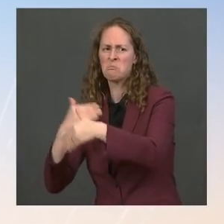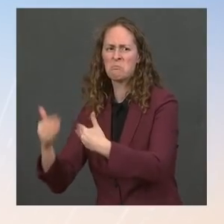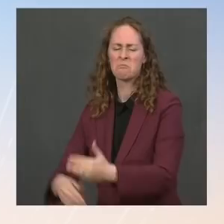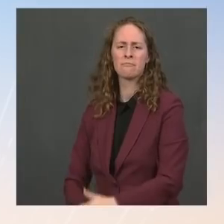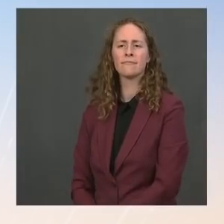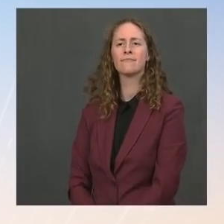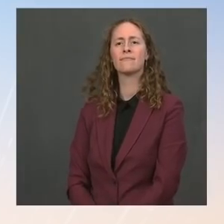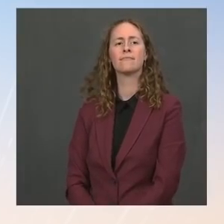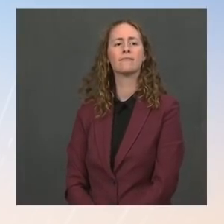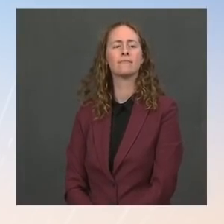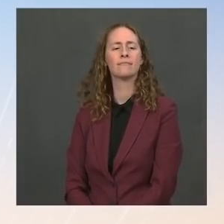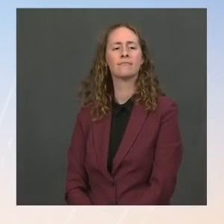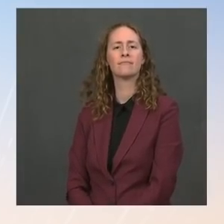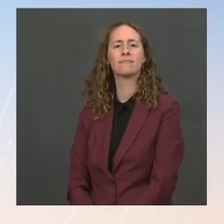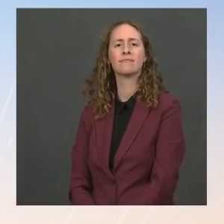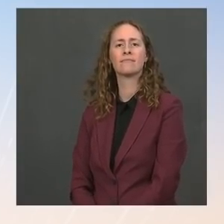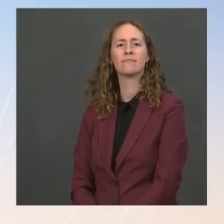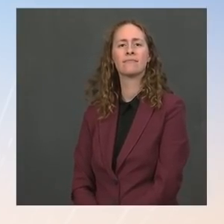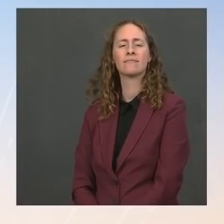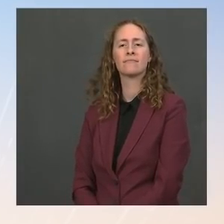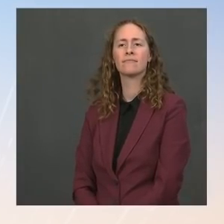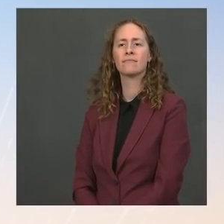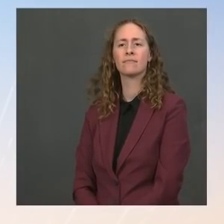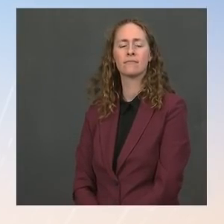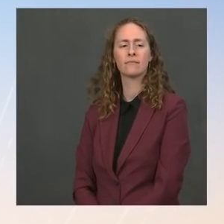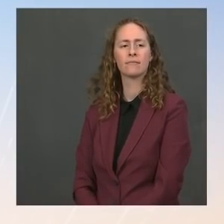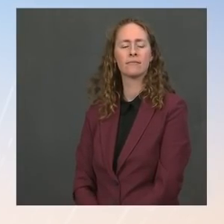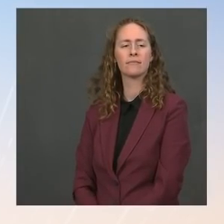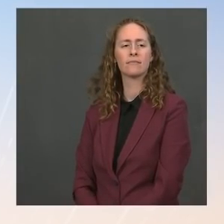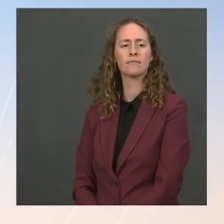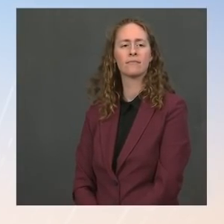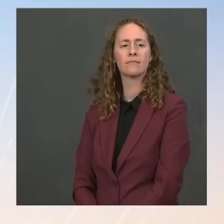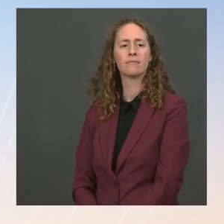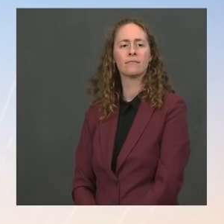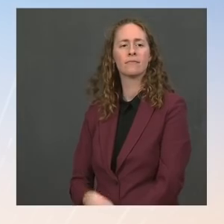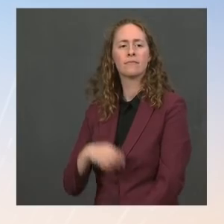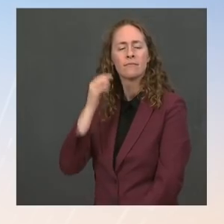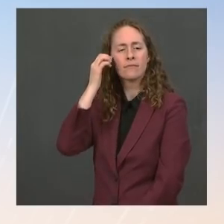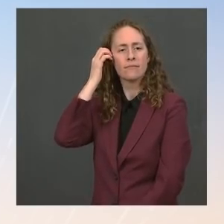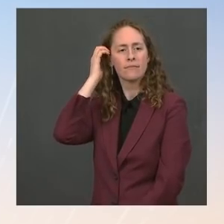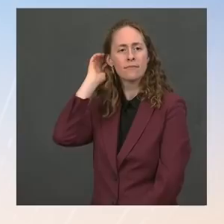The Press: Well, I'll start there. Ms Psaki: Okay. The Press: So the -- the crisis at the border in Del Rio: We heard DHS